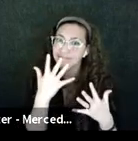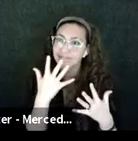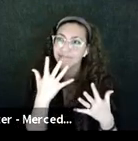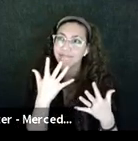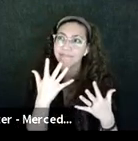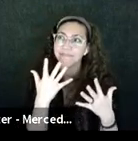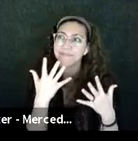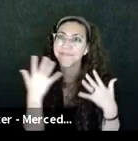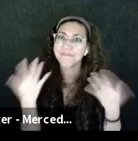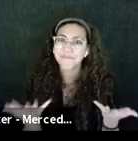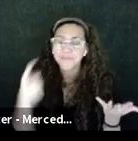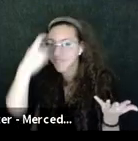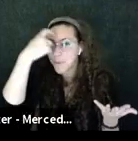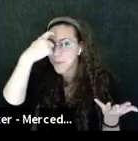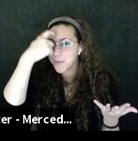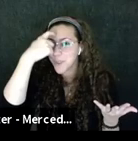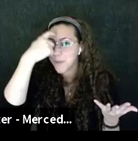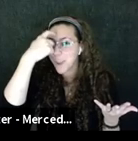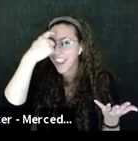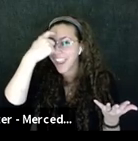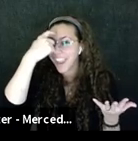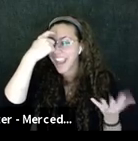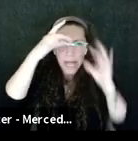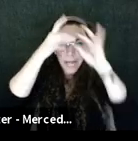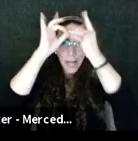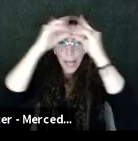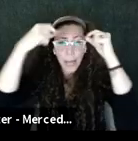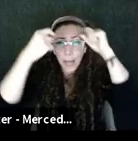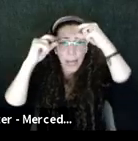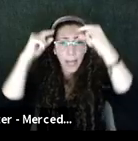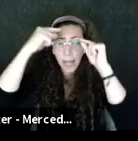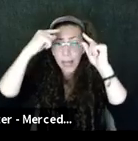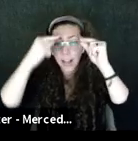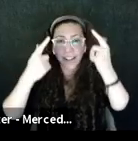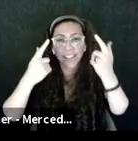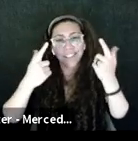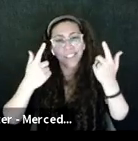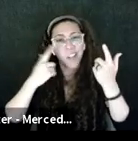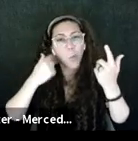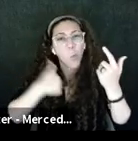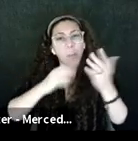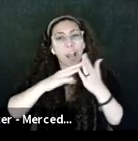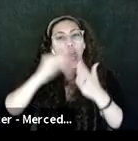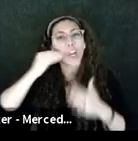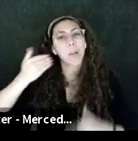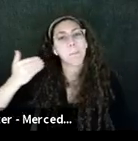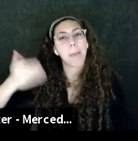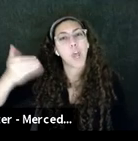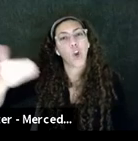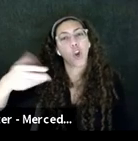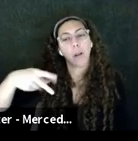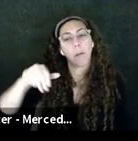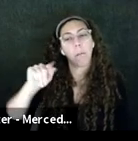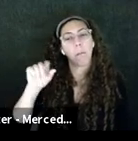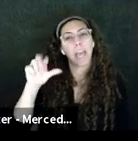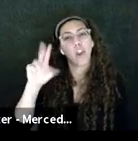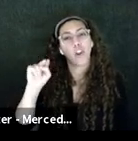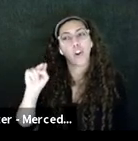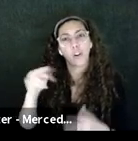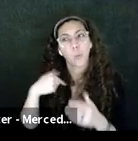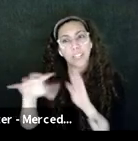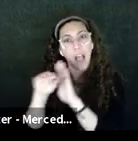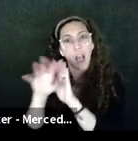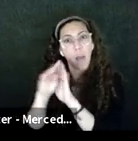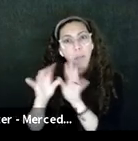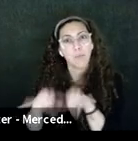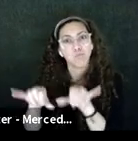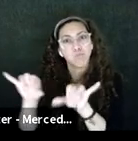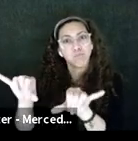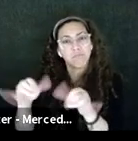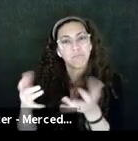Jason Williams: Our brains are wired for patterns. And so when we've grown up in patterns, whether we like it or not, we are often